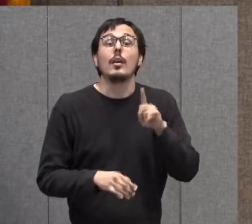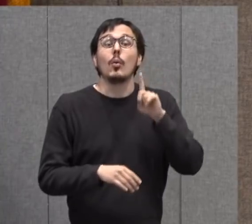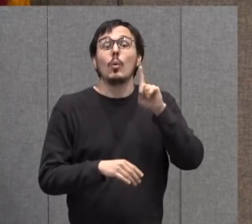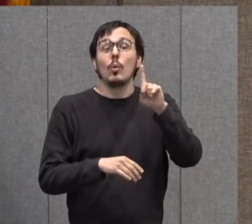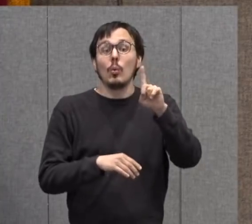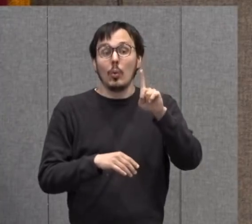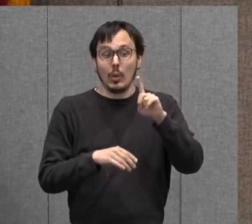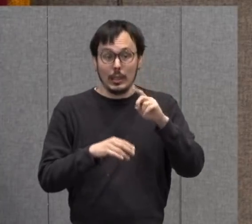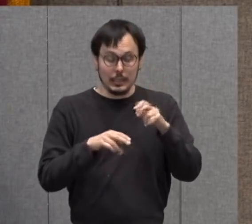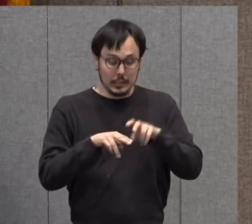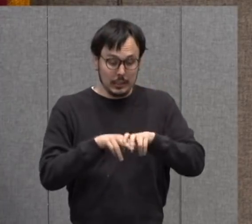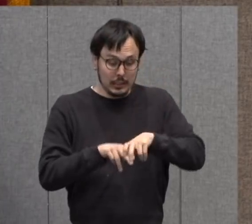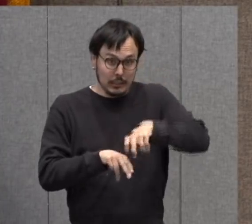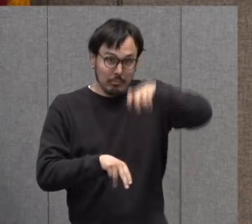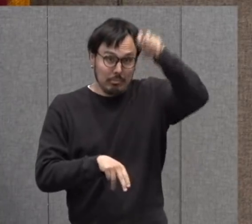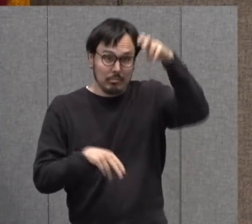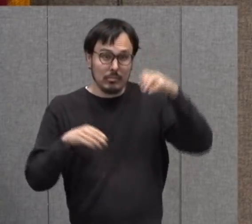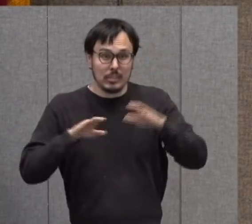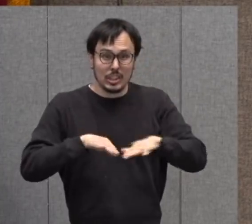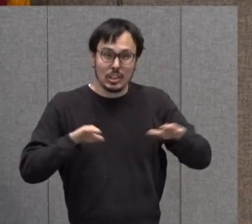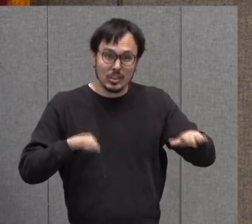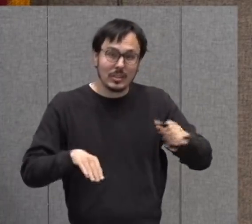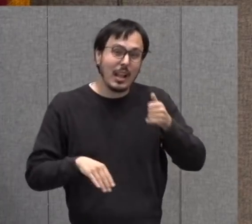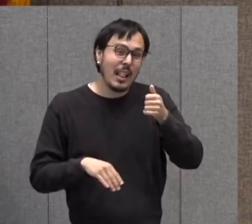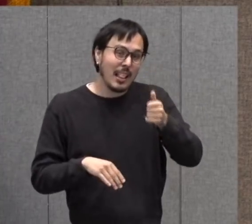they would reach way way beyond the moon,